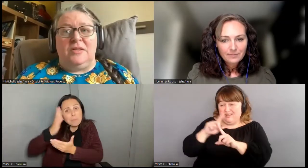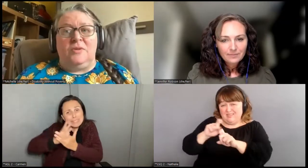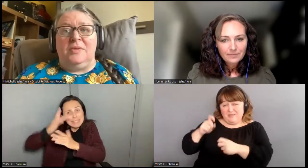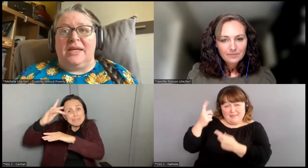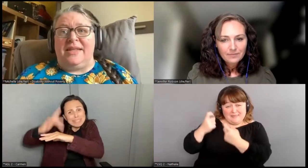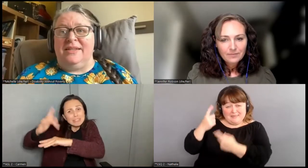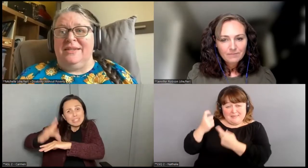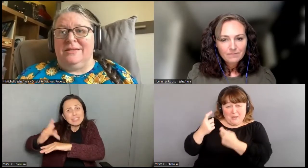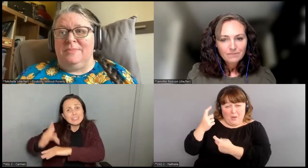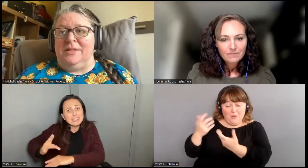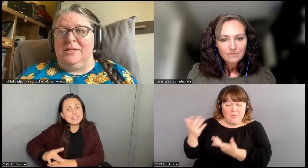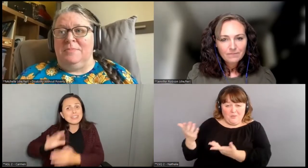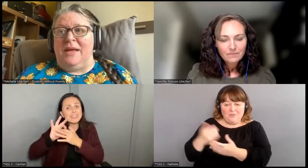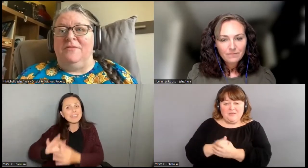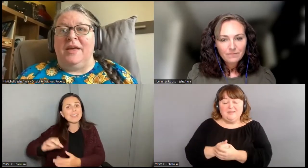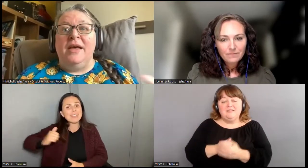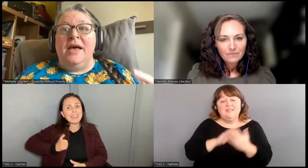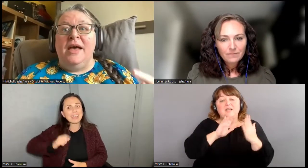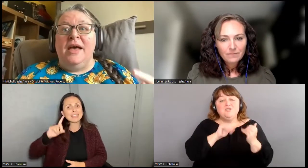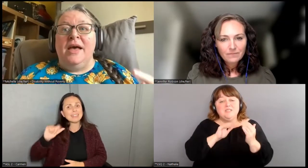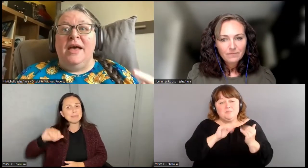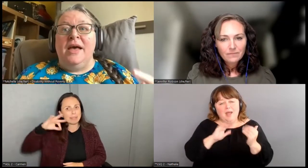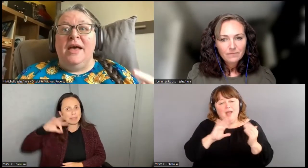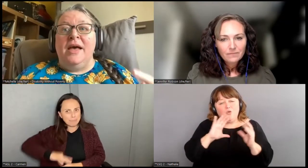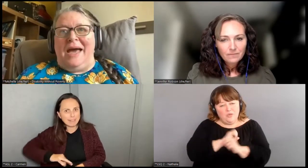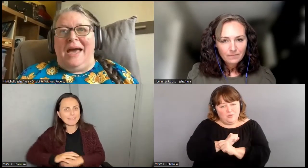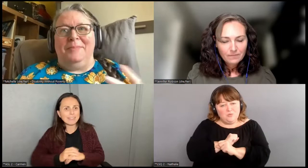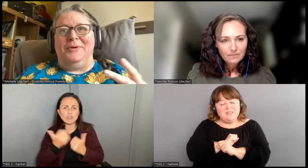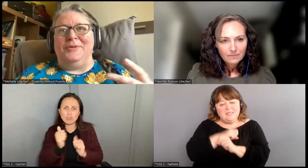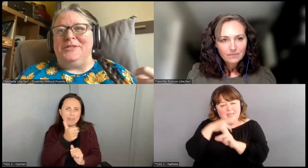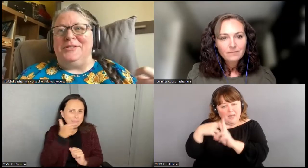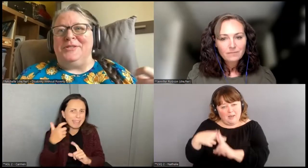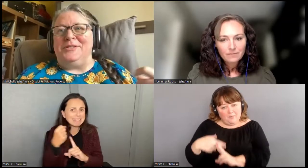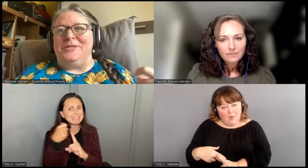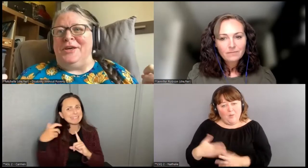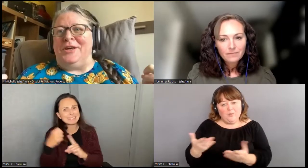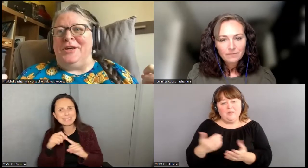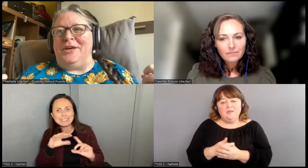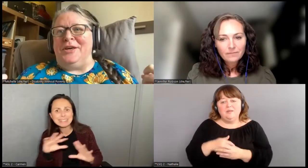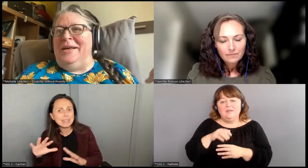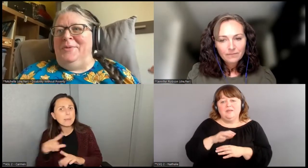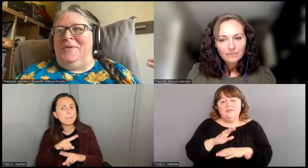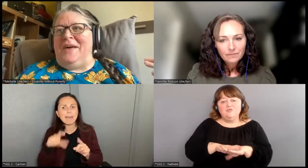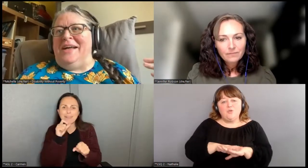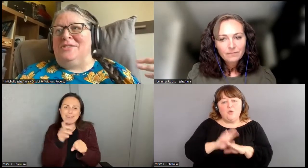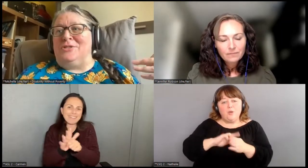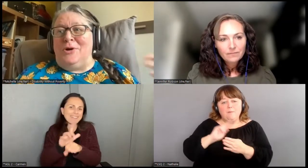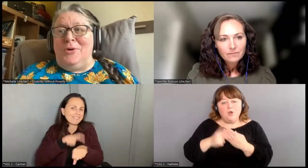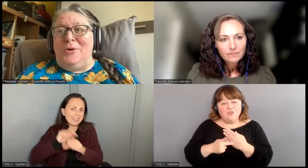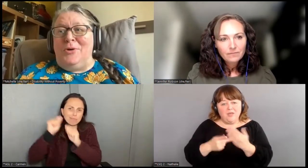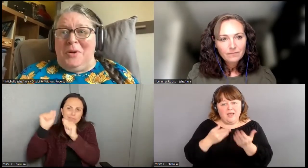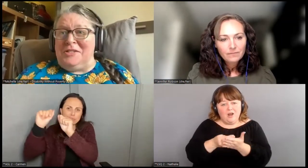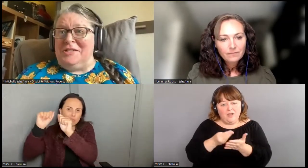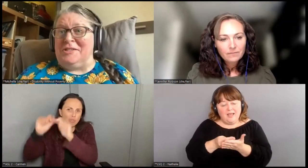TO DO WITH THE CANADA DISABILITY BENEFIT AS BEST AS WE POSSIBLY CAN. WE HAD SO MANY QUESTIONS